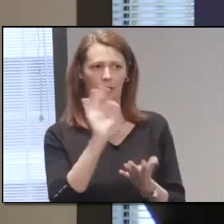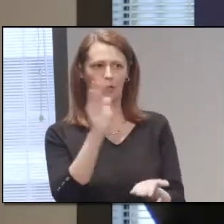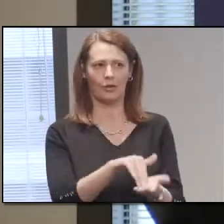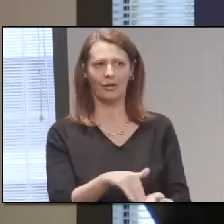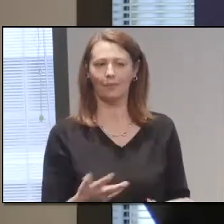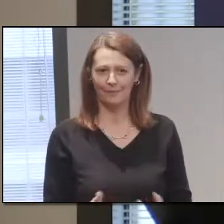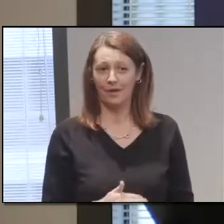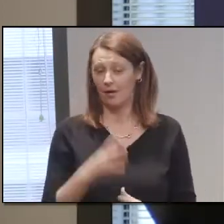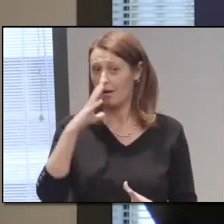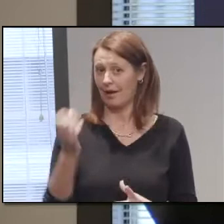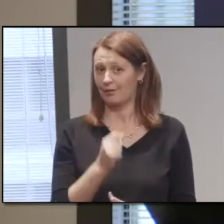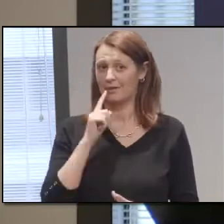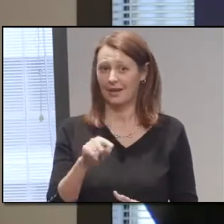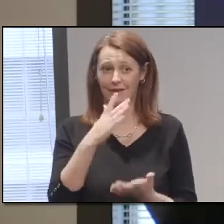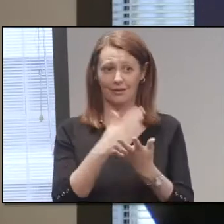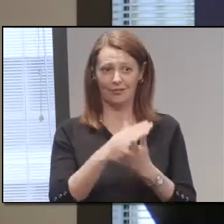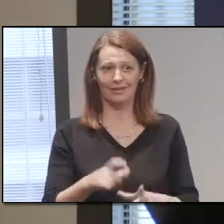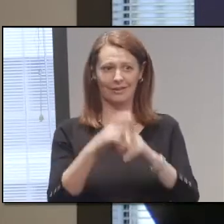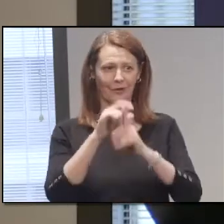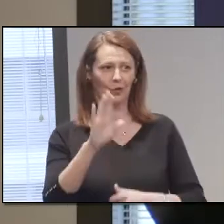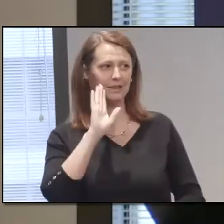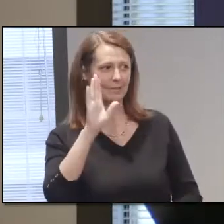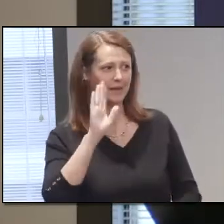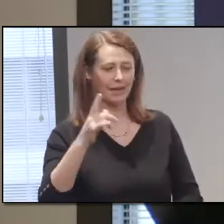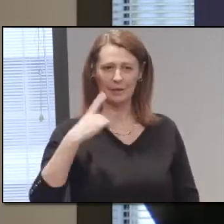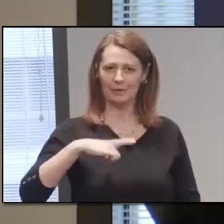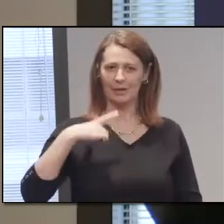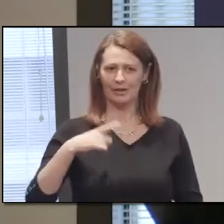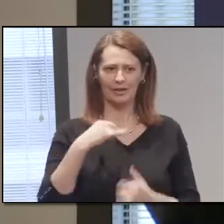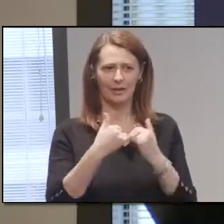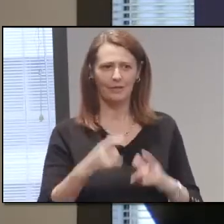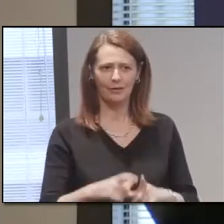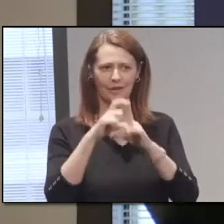I have to confess this is quite hard for a speaker because it's very hard to give a talk